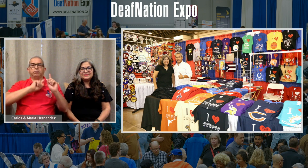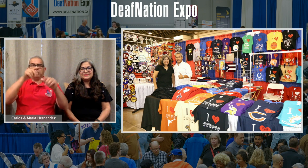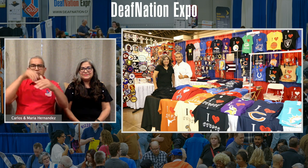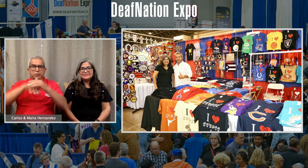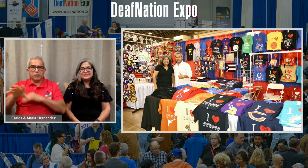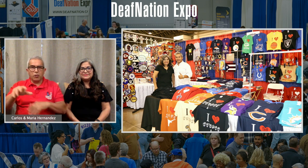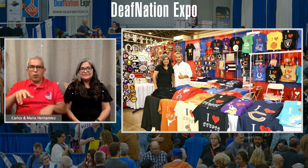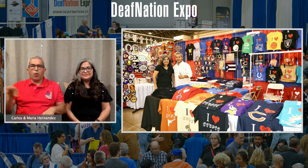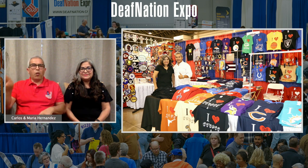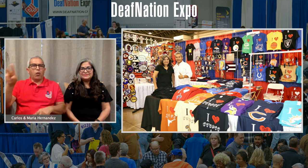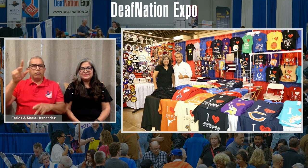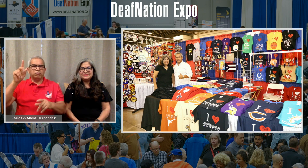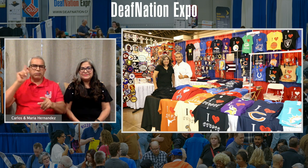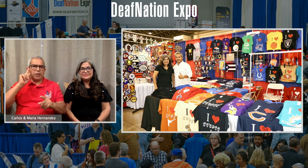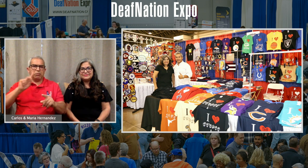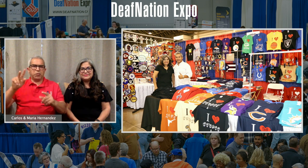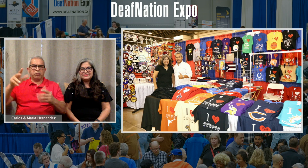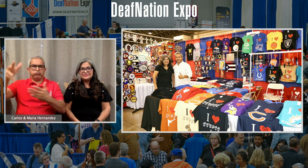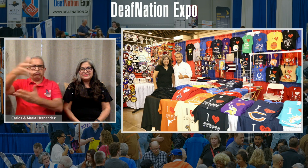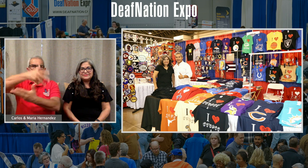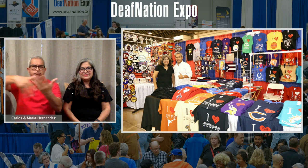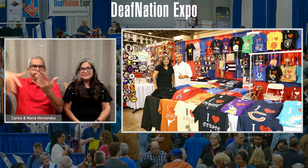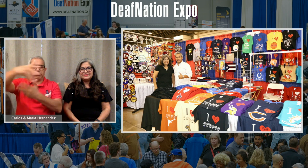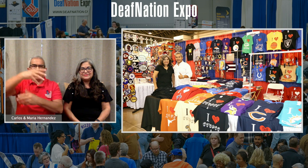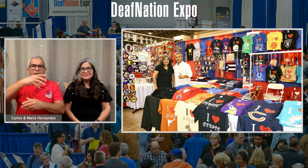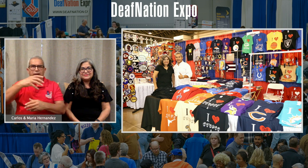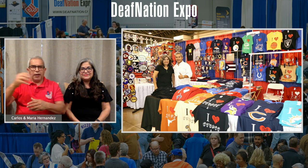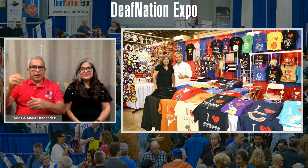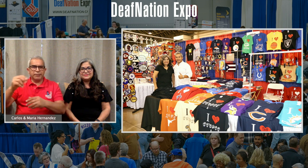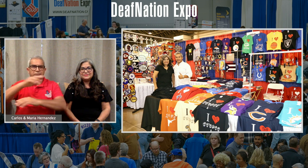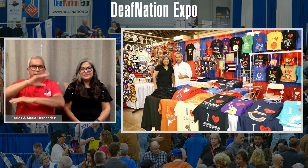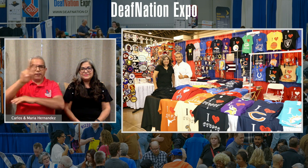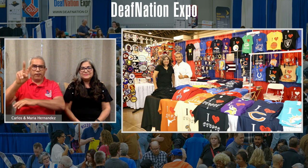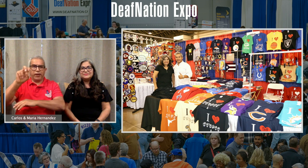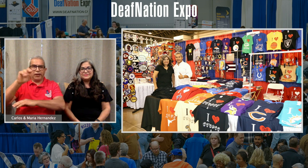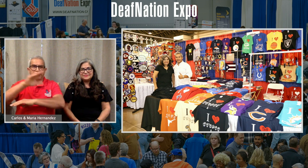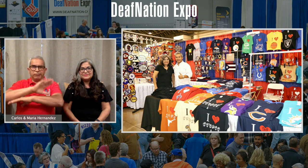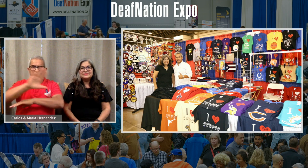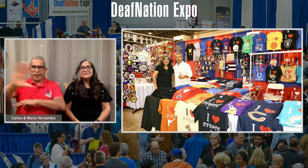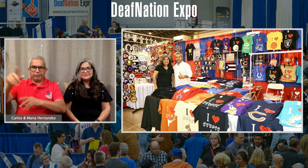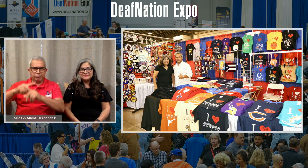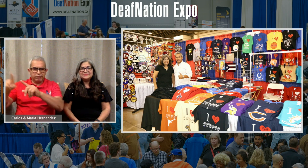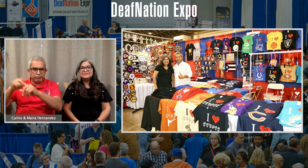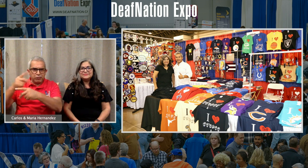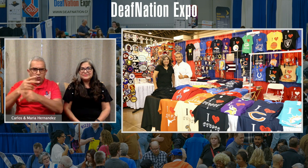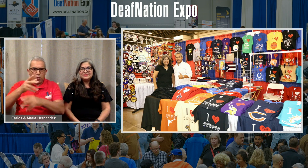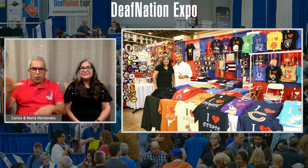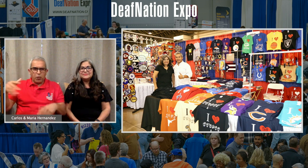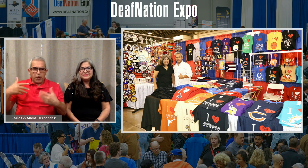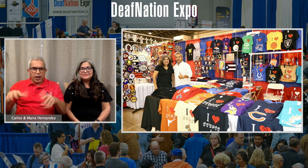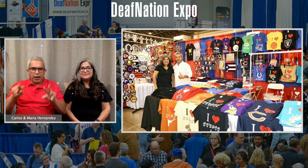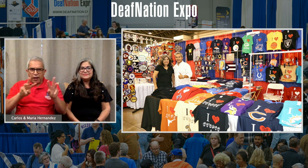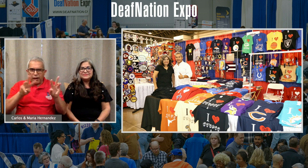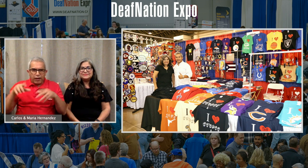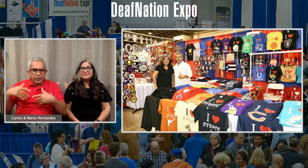We went and entered, saw Deaf people socializing and the vendors with all the different products, wow.